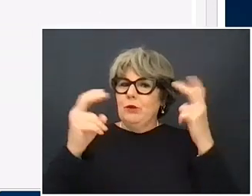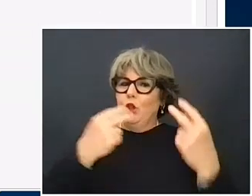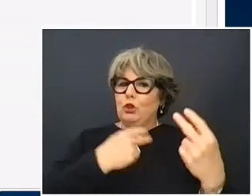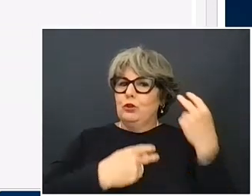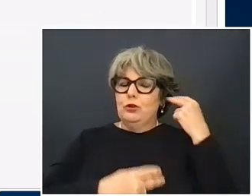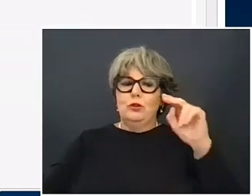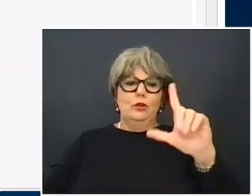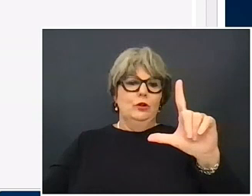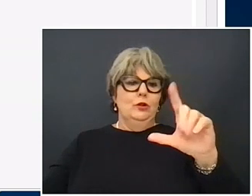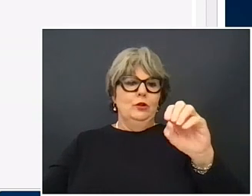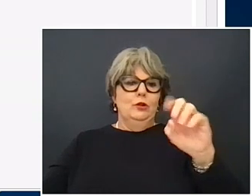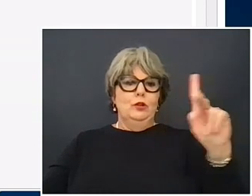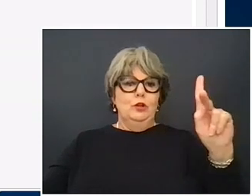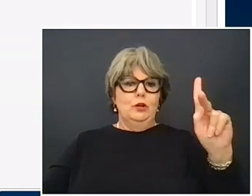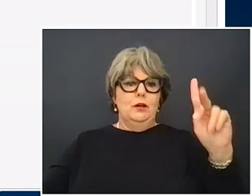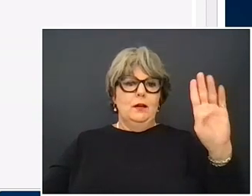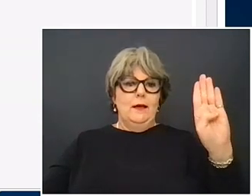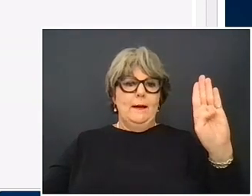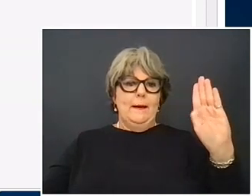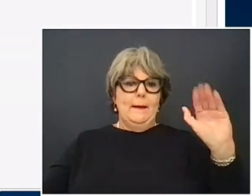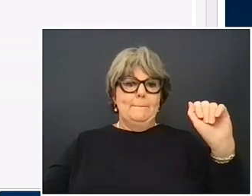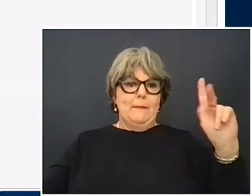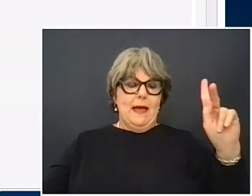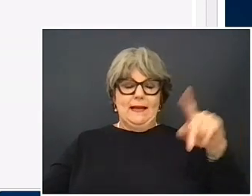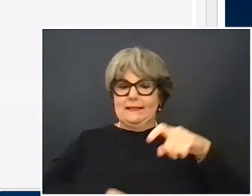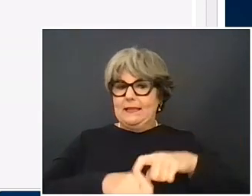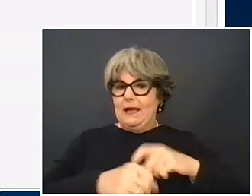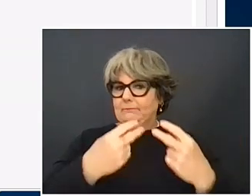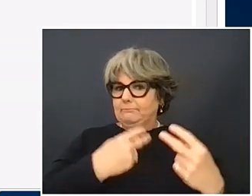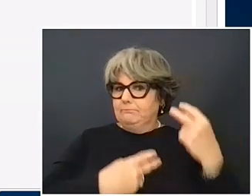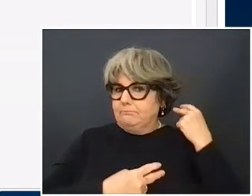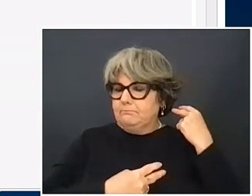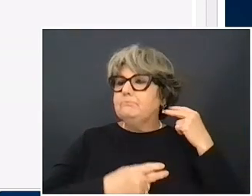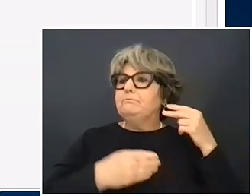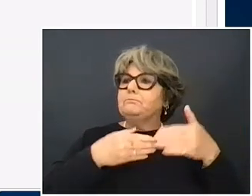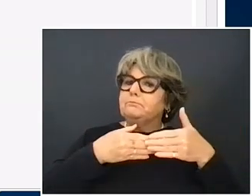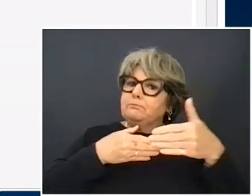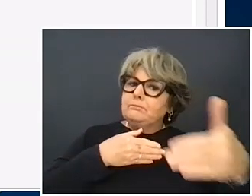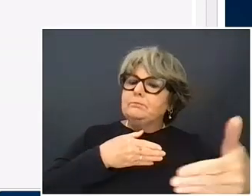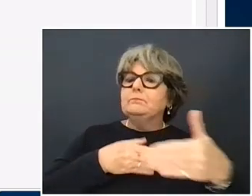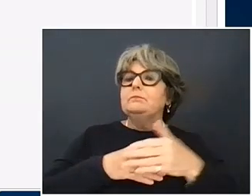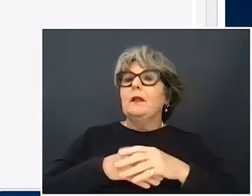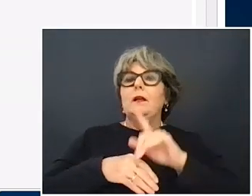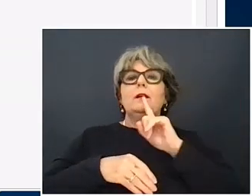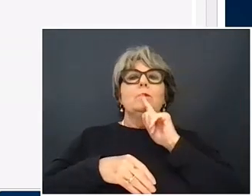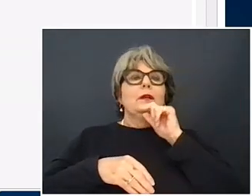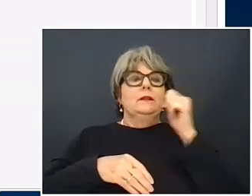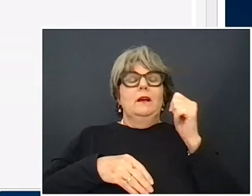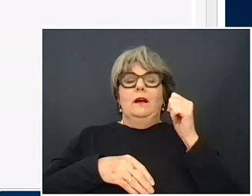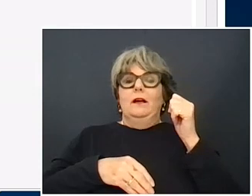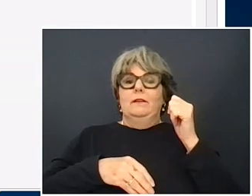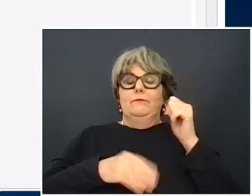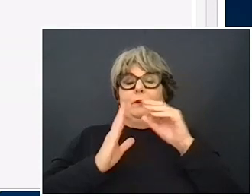problems and see if they're ongoing and continue to address them. So it's really not unreasonable from a student's perspective.